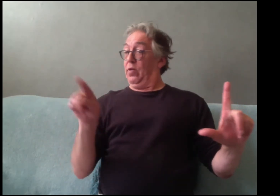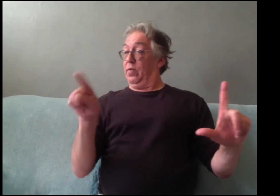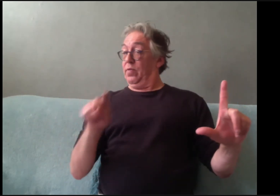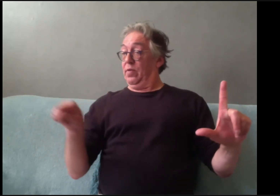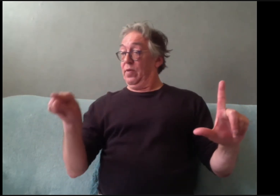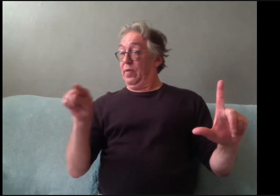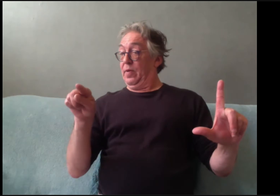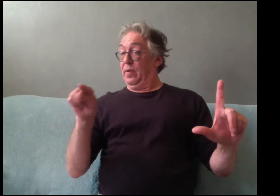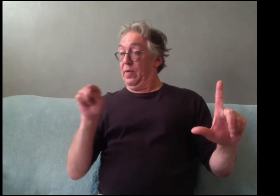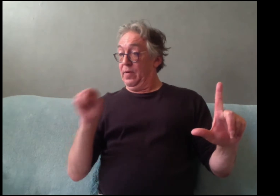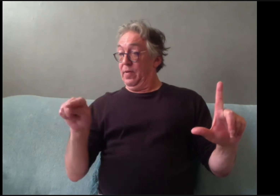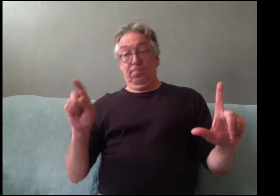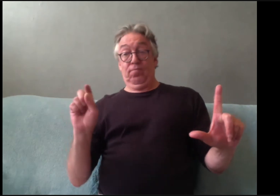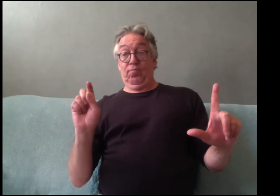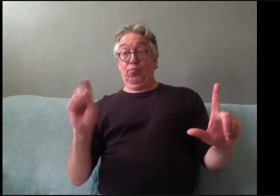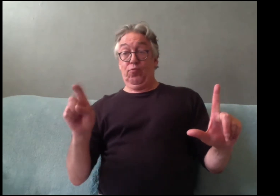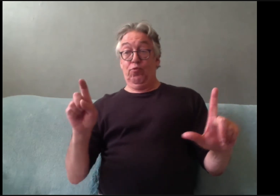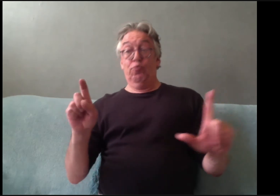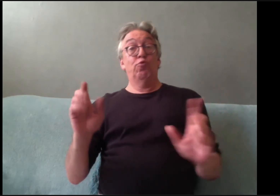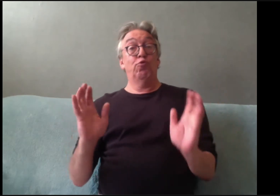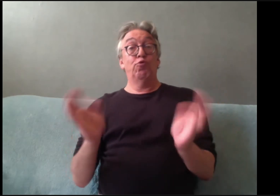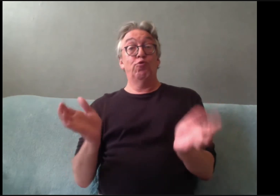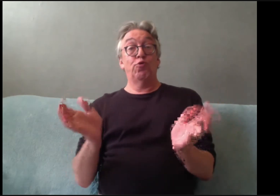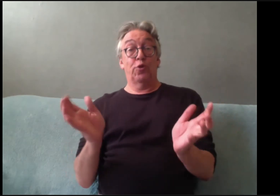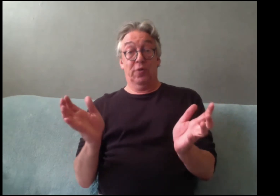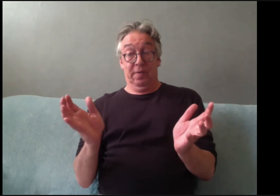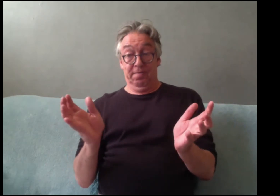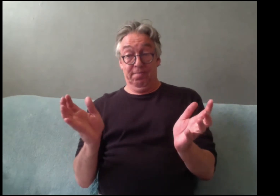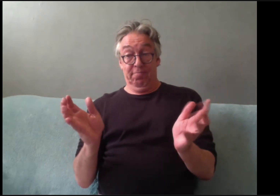The webinar also have interpretation in international sign language